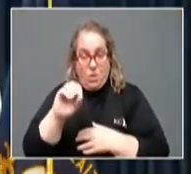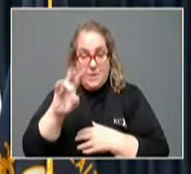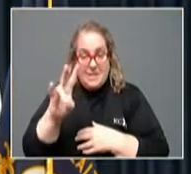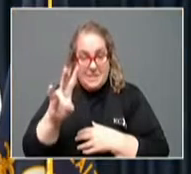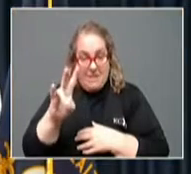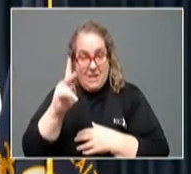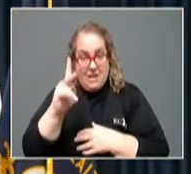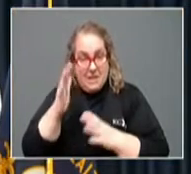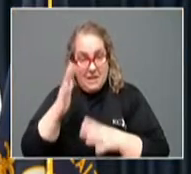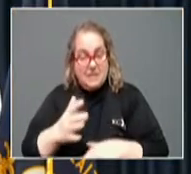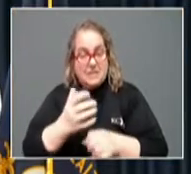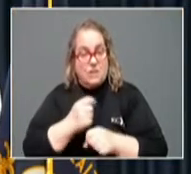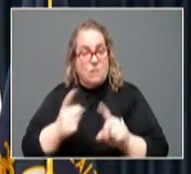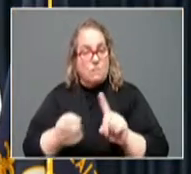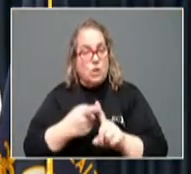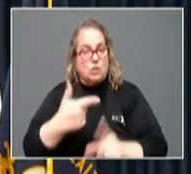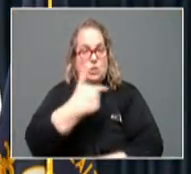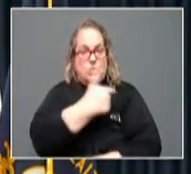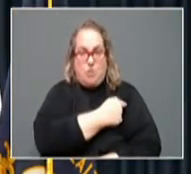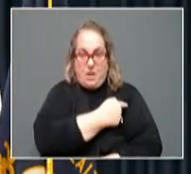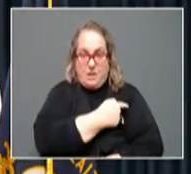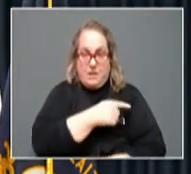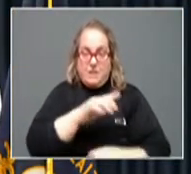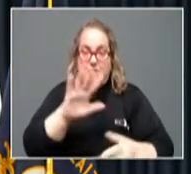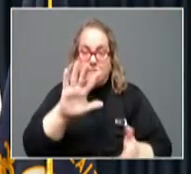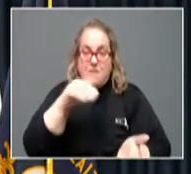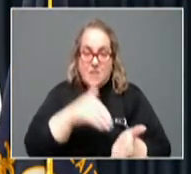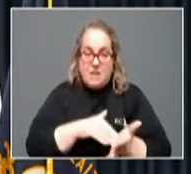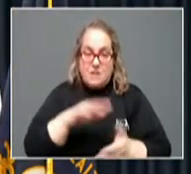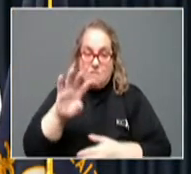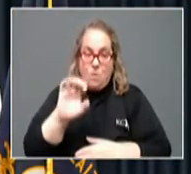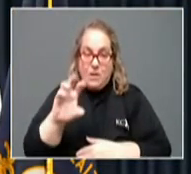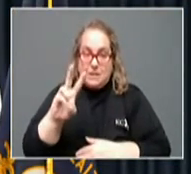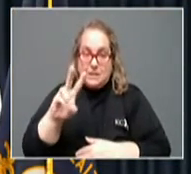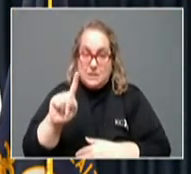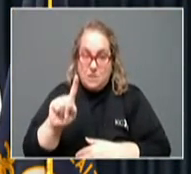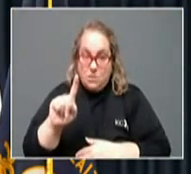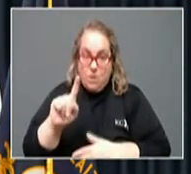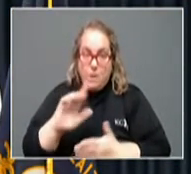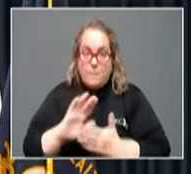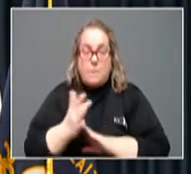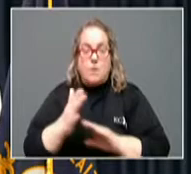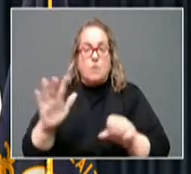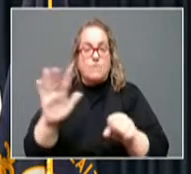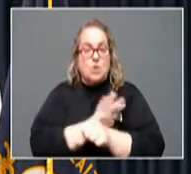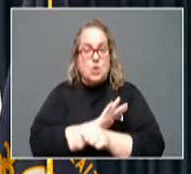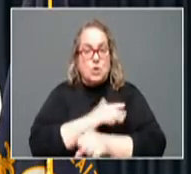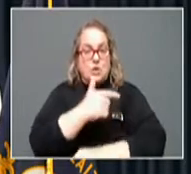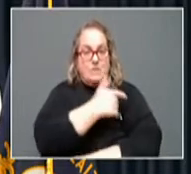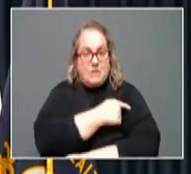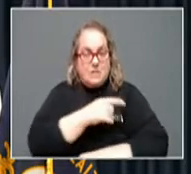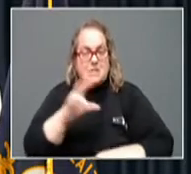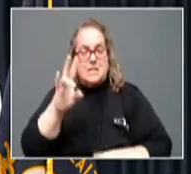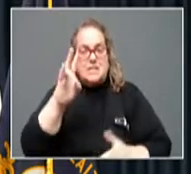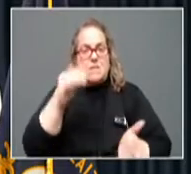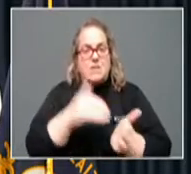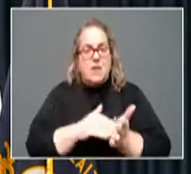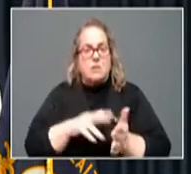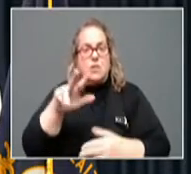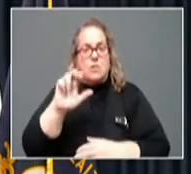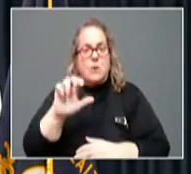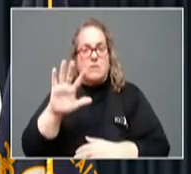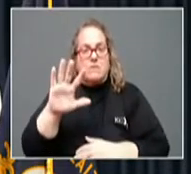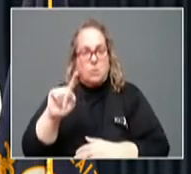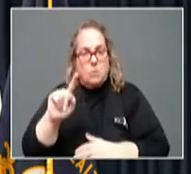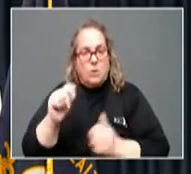hope, 5,461 becoming fully vaccinated, 7,351 getting boosted. This is up a